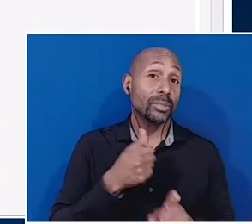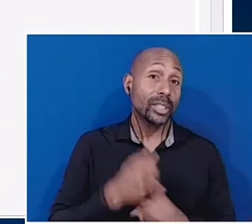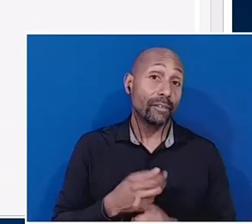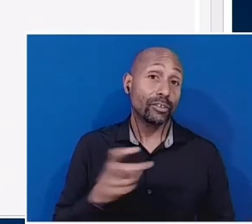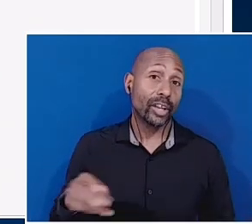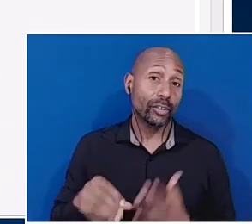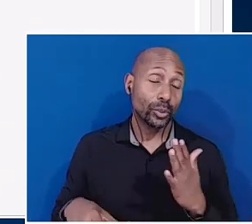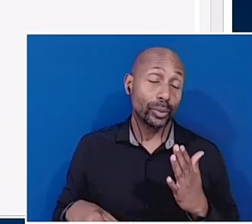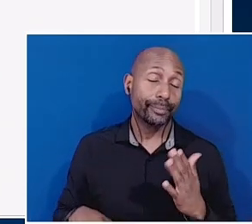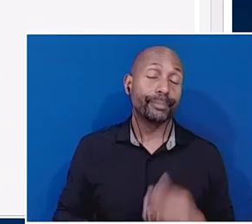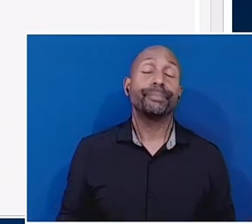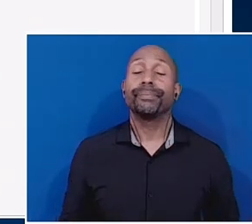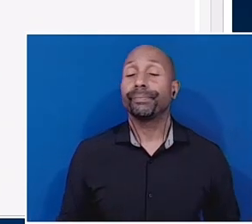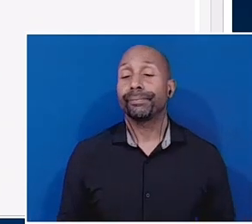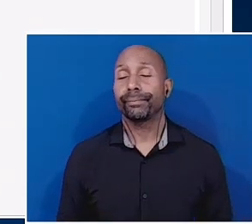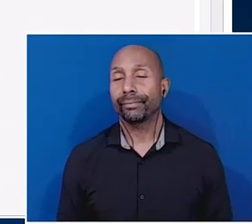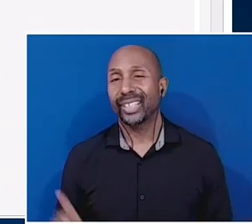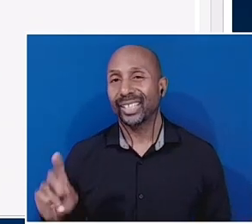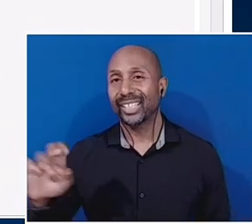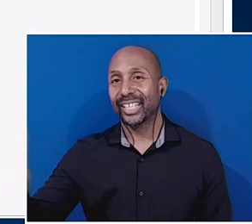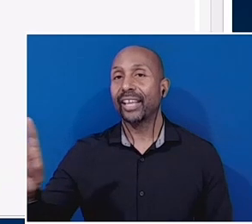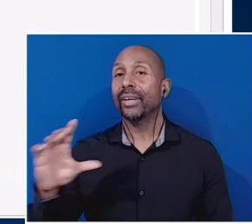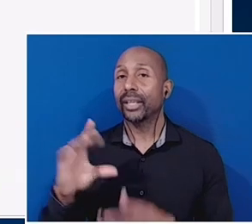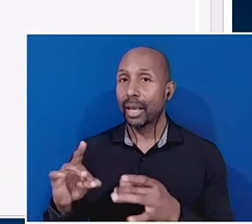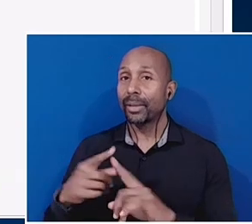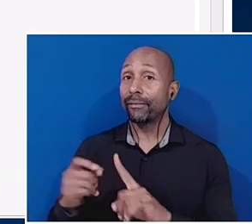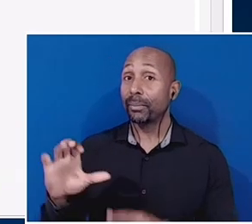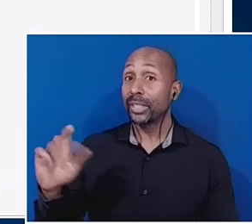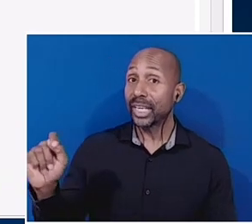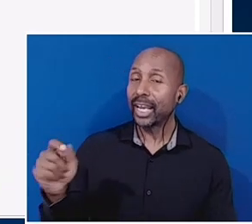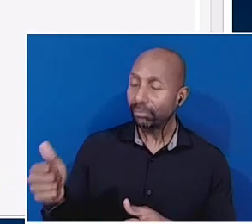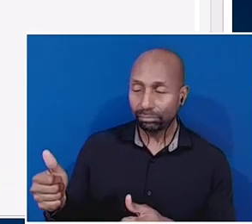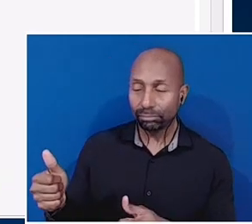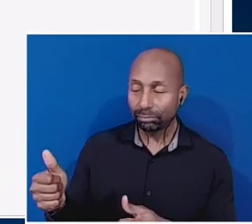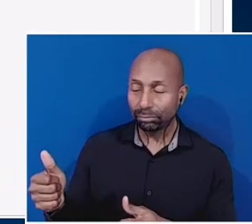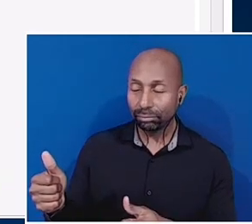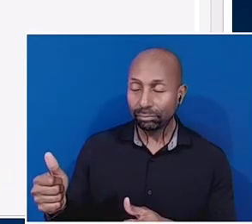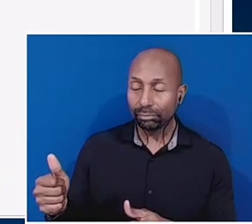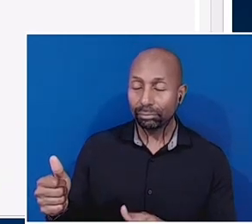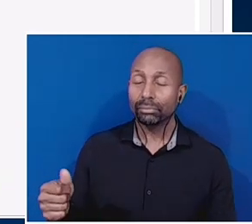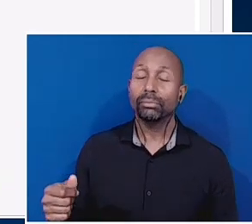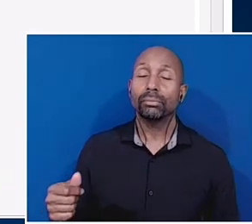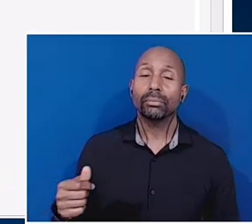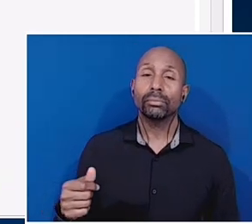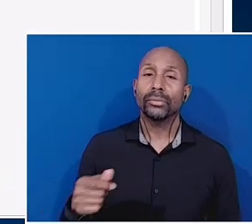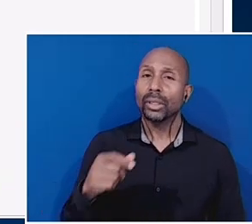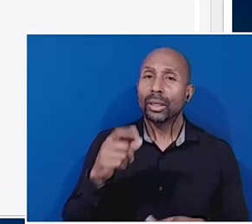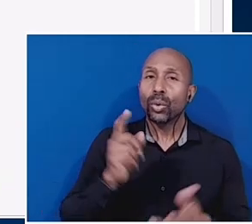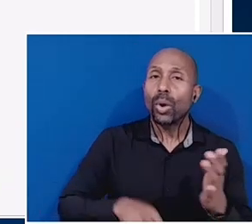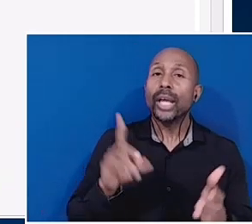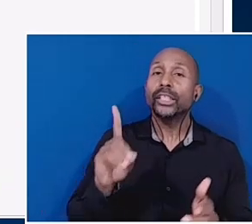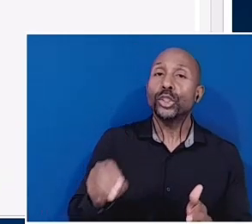in the chat, I think we need to be really clear about what we mean by credit transfer acceptance rate.